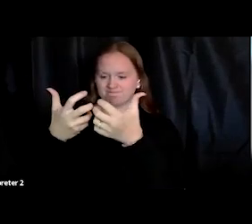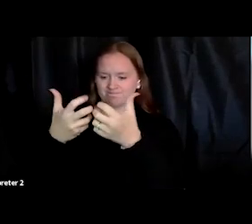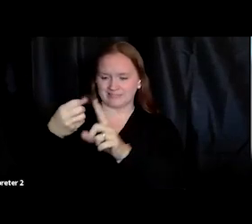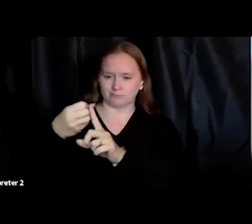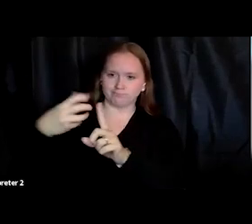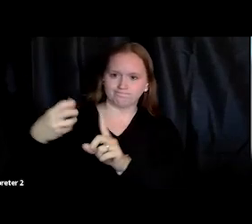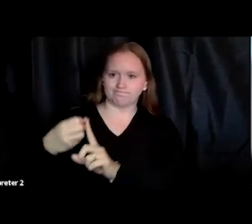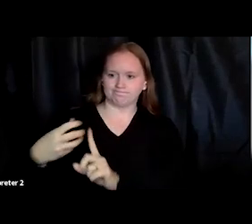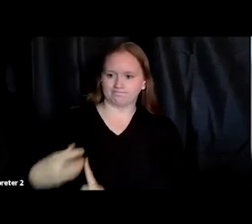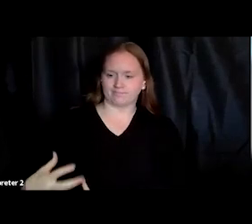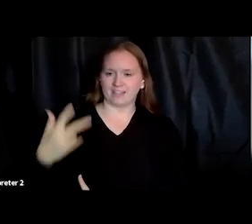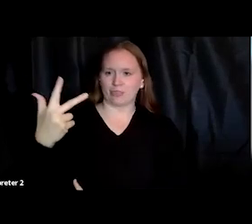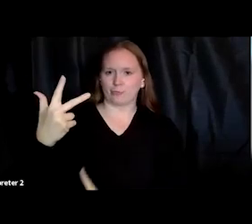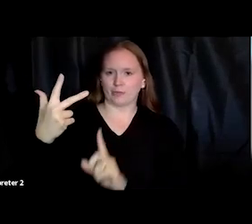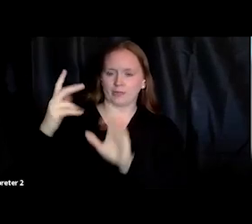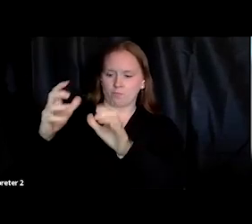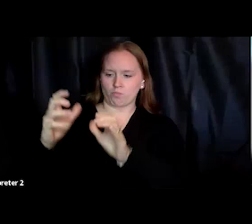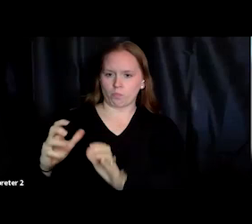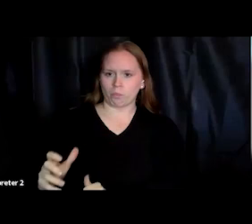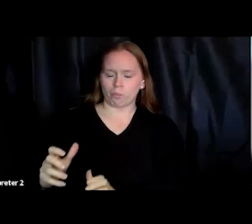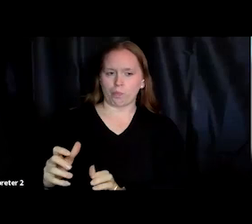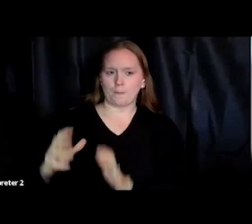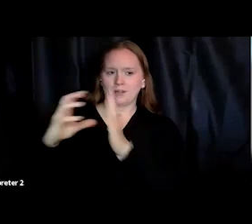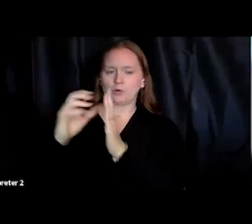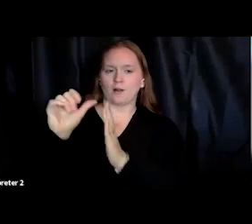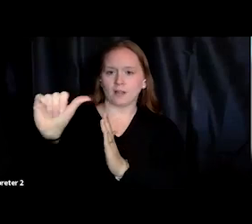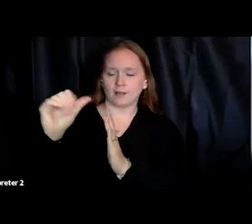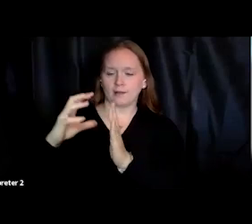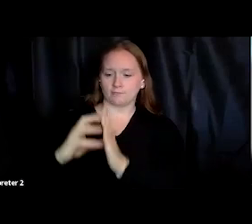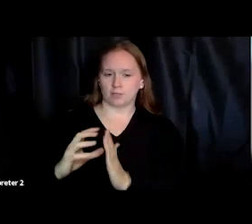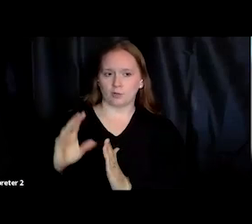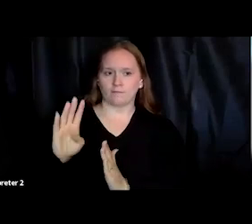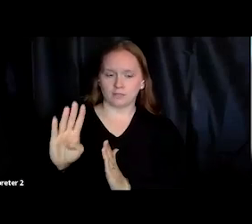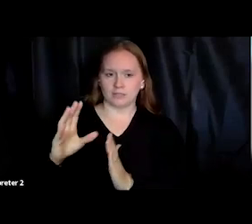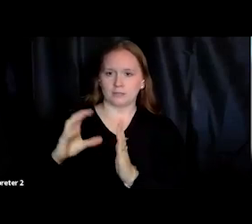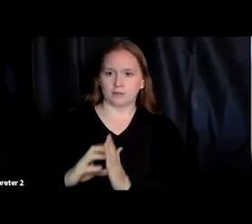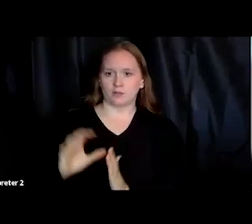They're called paragraph A, paragraph B, and paragraph C.